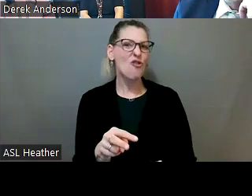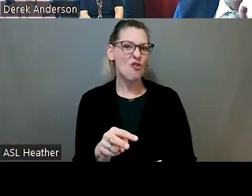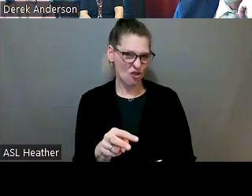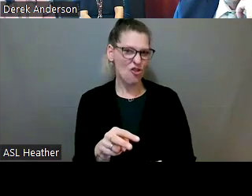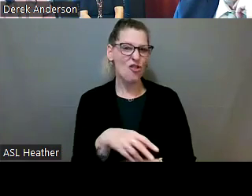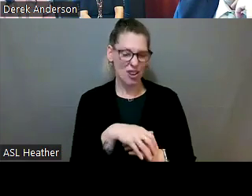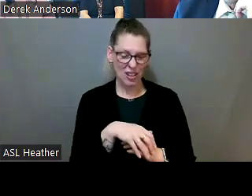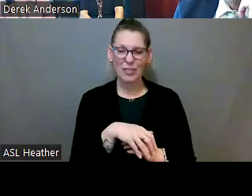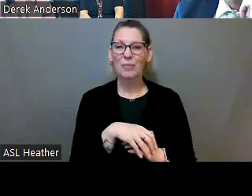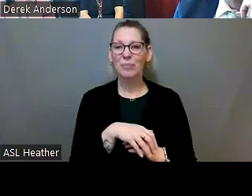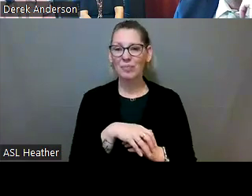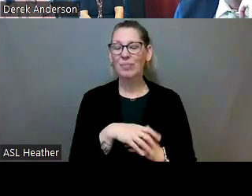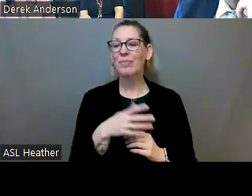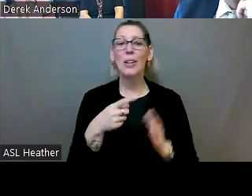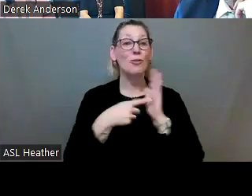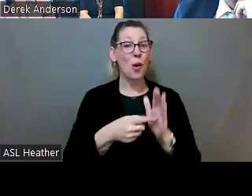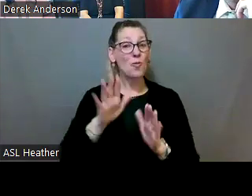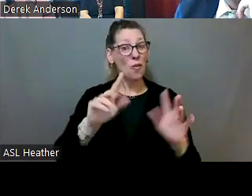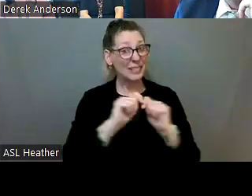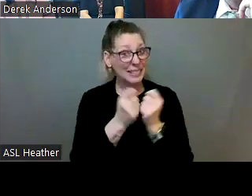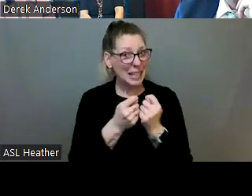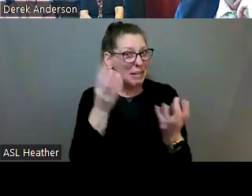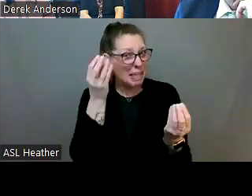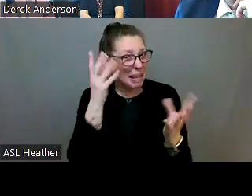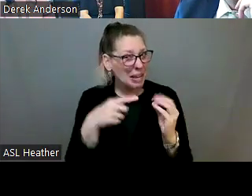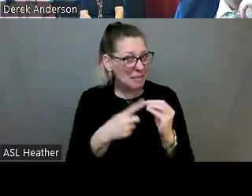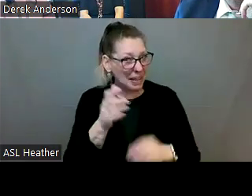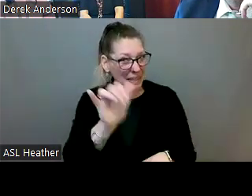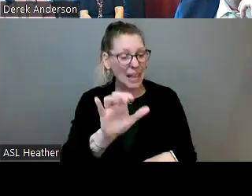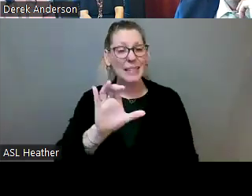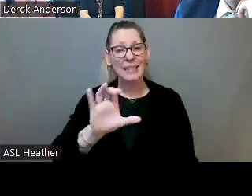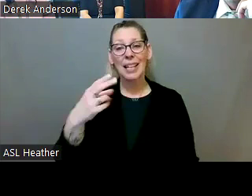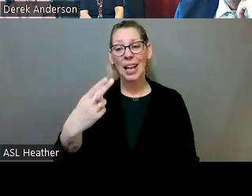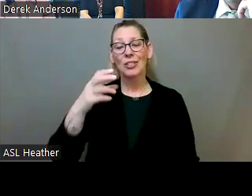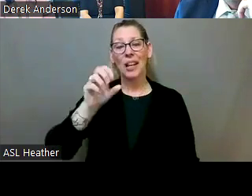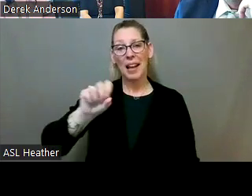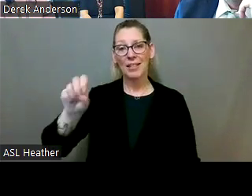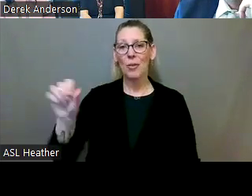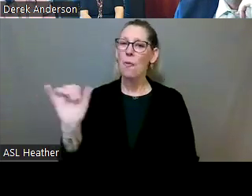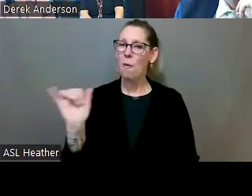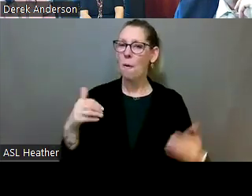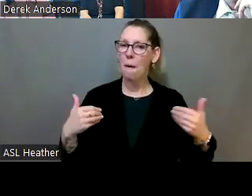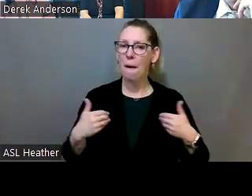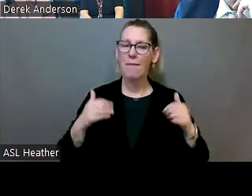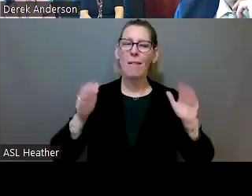um and show your team and think about that um chss also has this awesome road map that talks